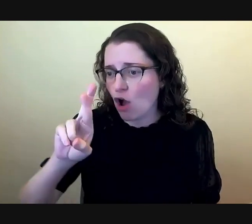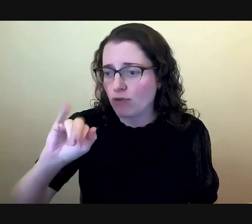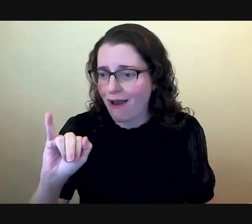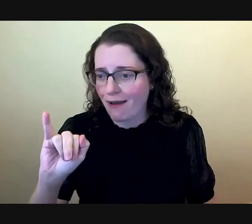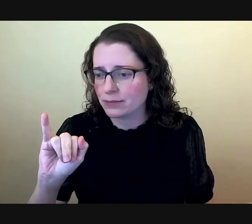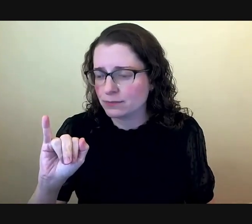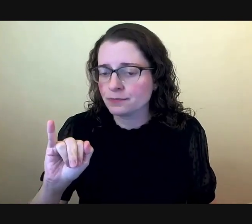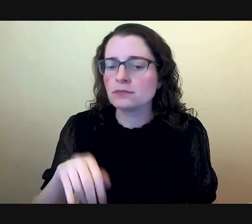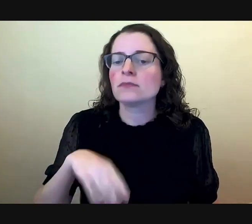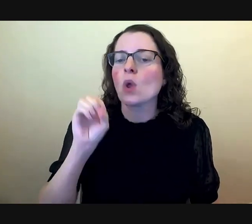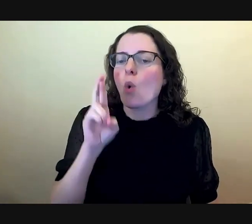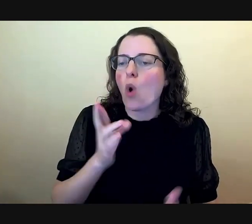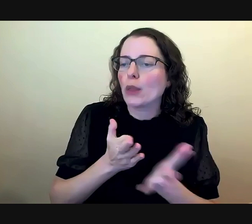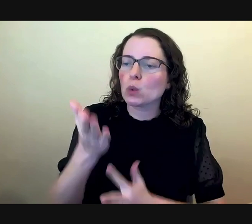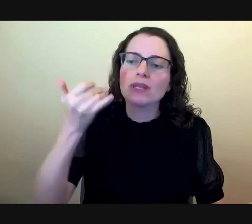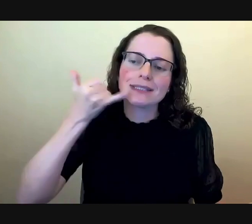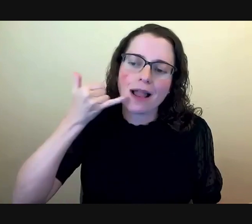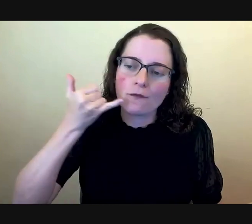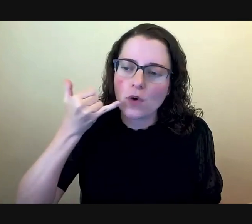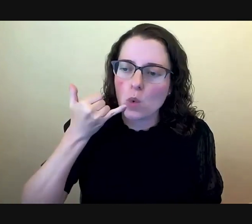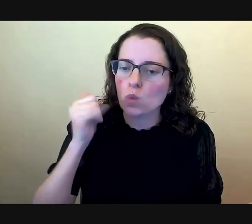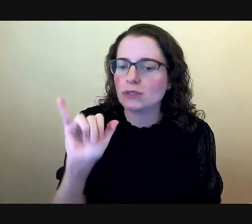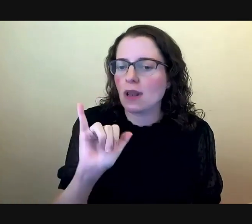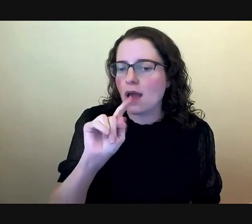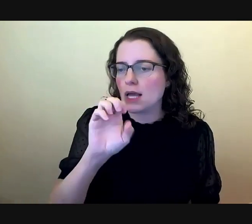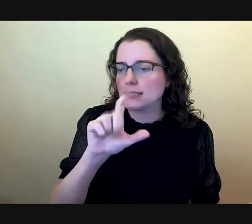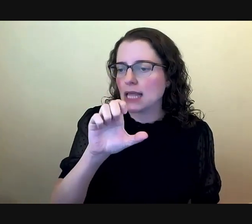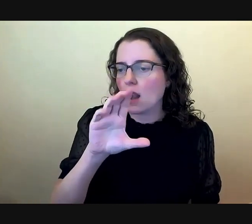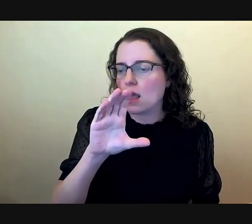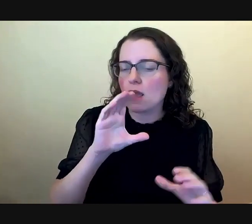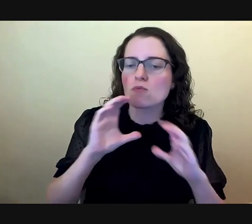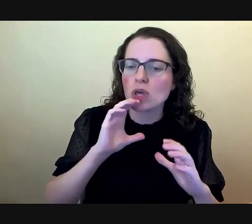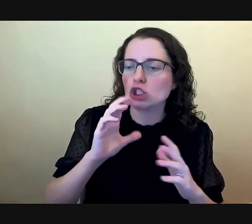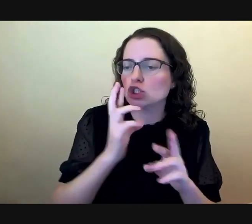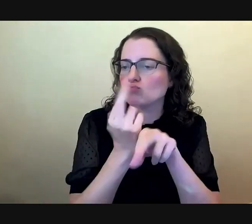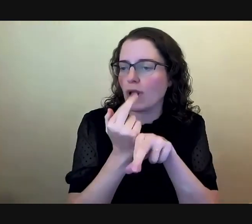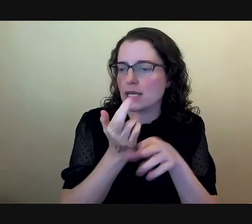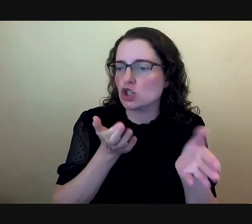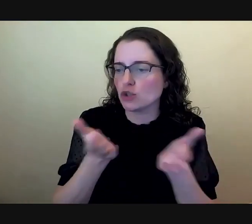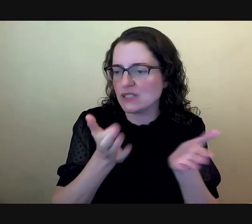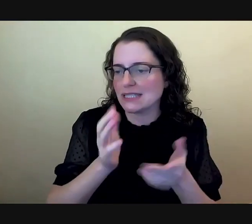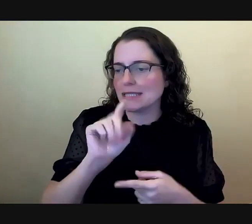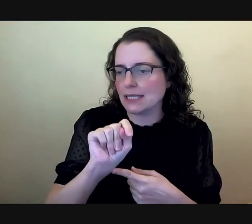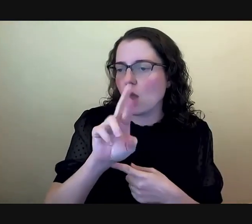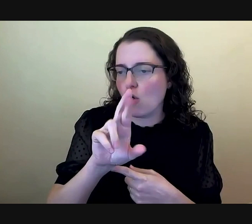for example, VRI, or if it's happening through a cell phone, if you have any type of telecommunication relay